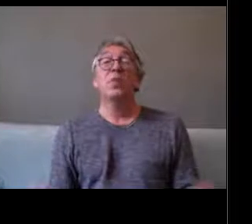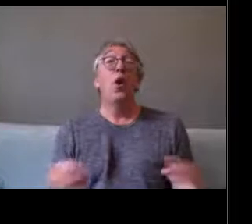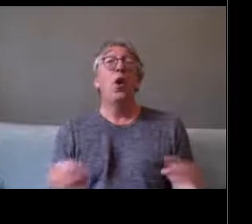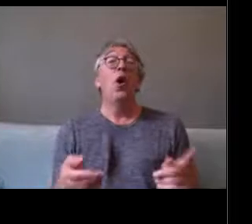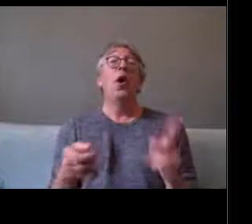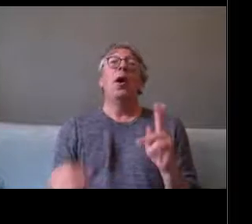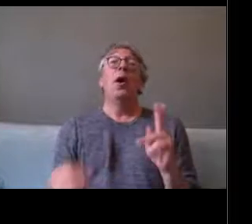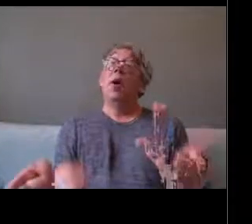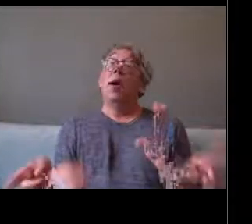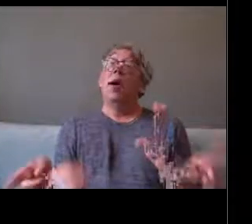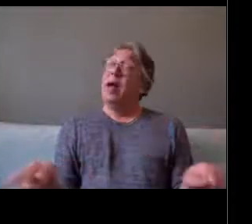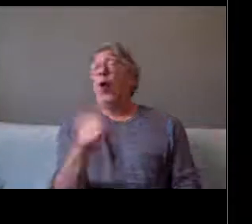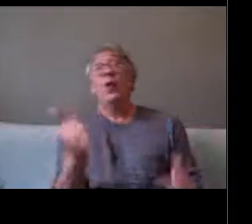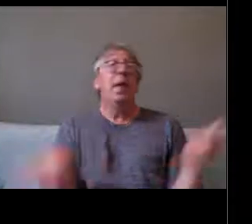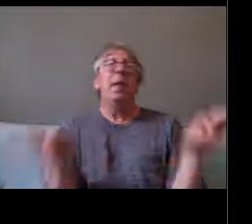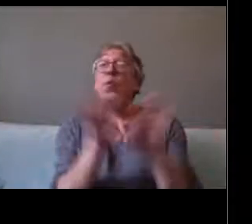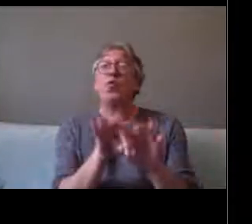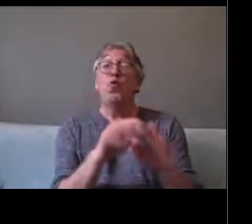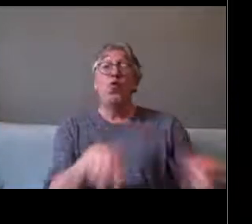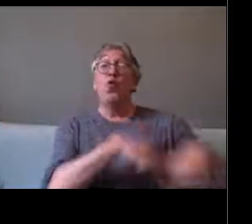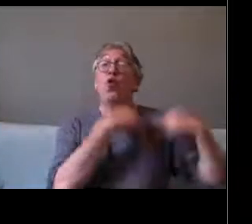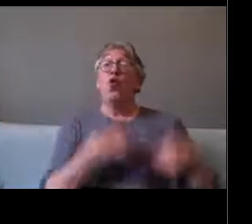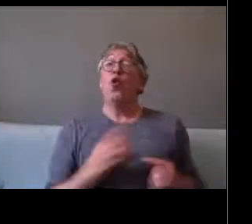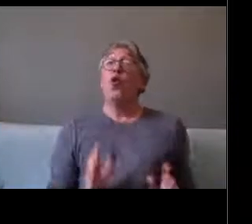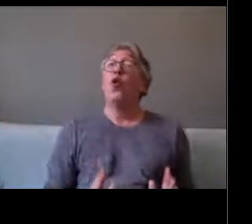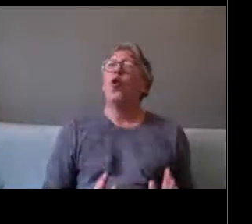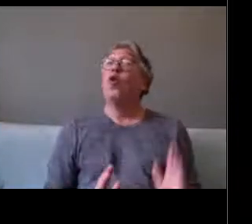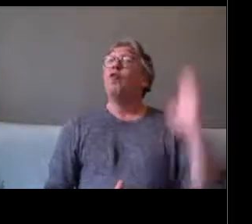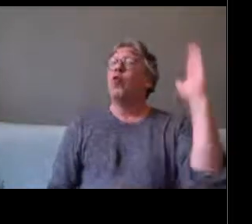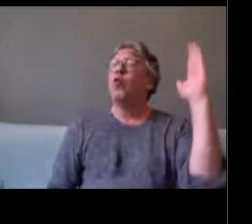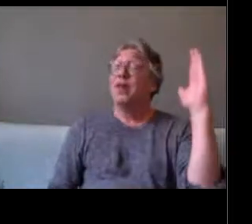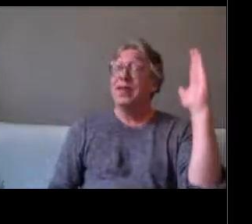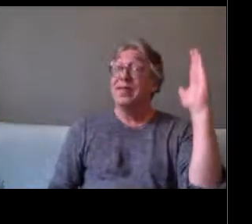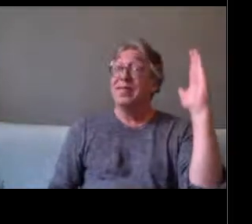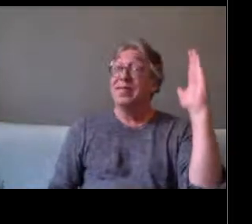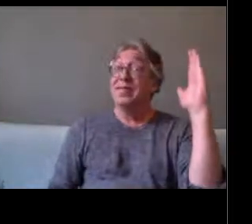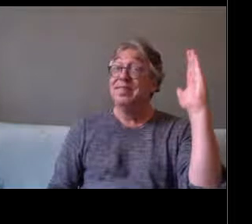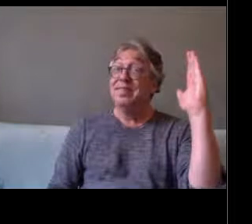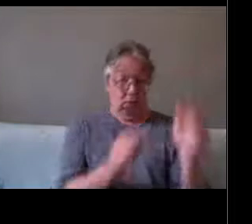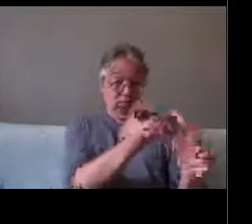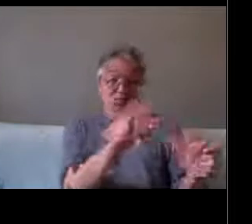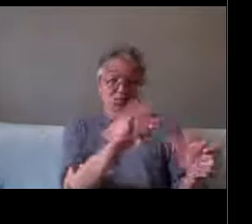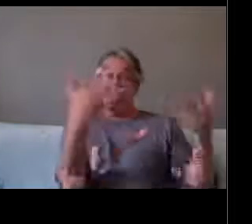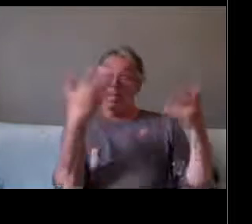A direct exchange between those who have been abroad and those are about to be deployed.